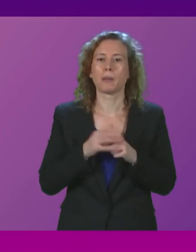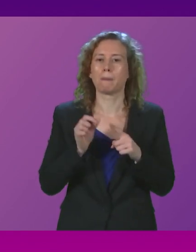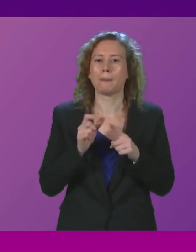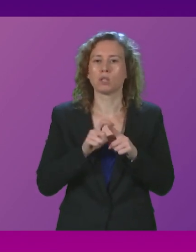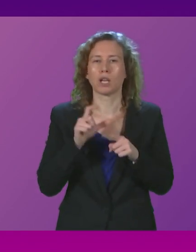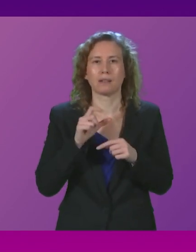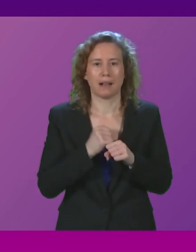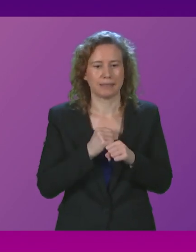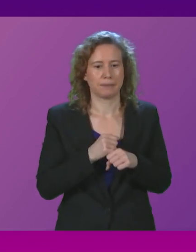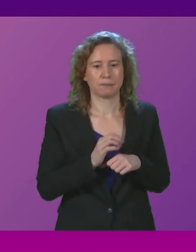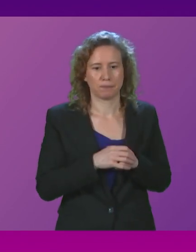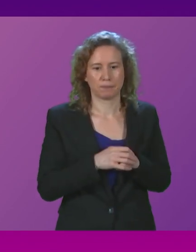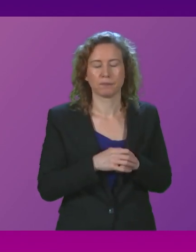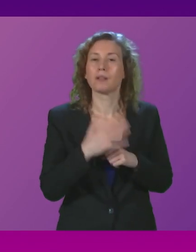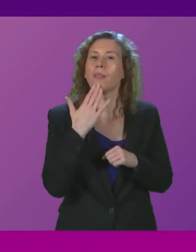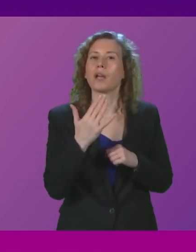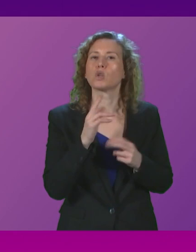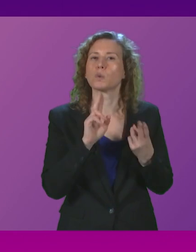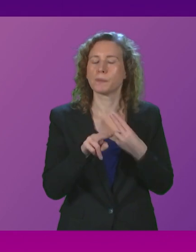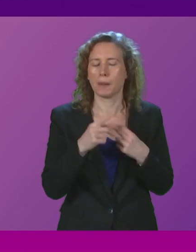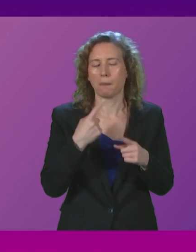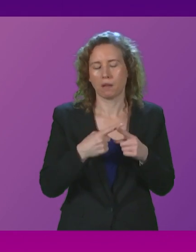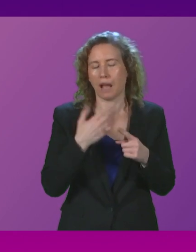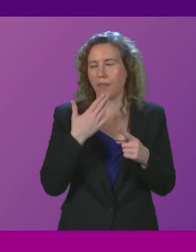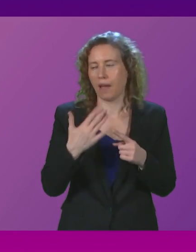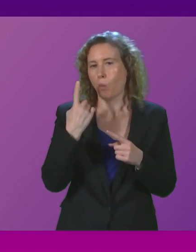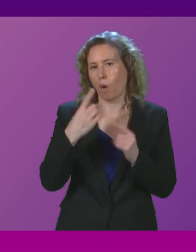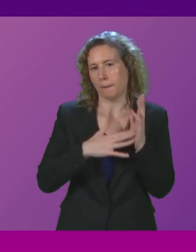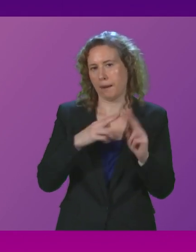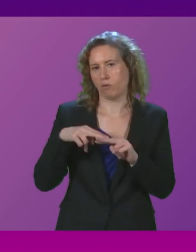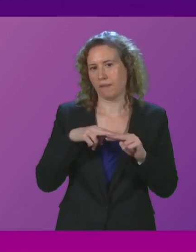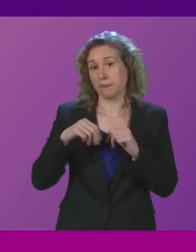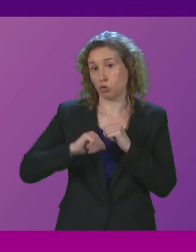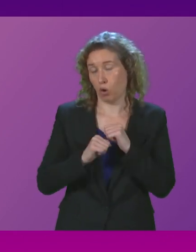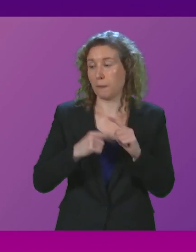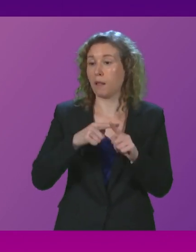I thank One Parent Families Scotland for its report and I thank the parents who contributed.